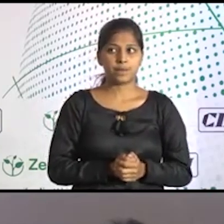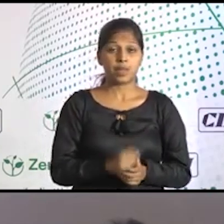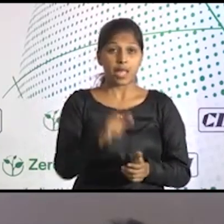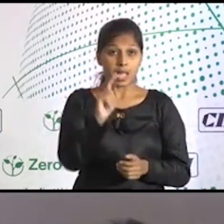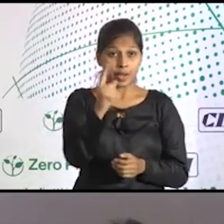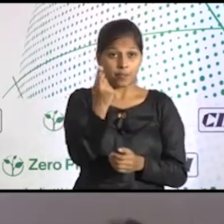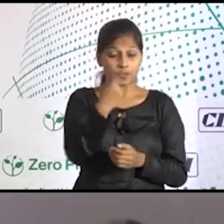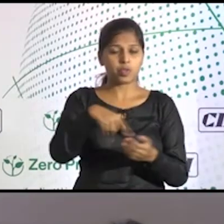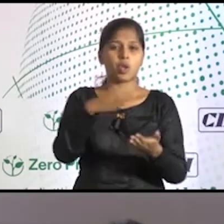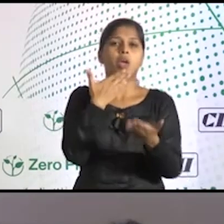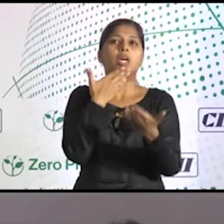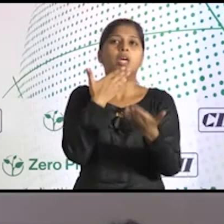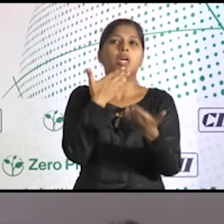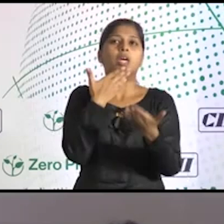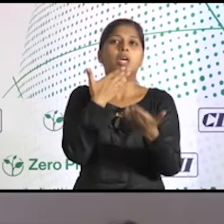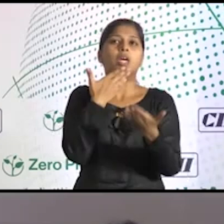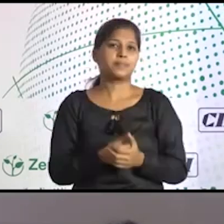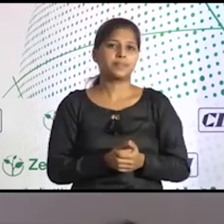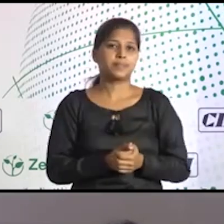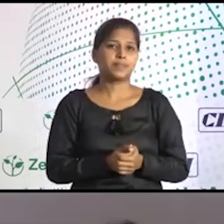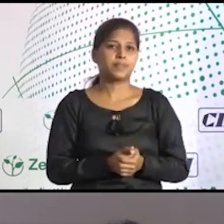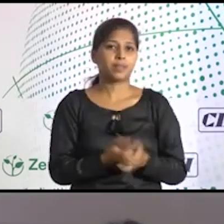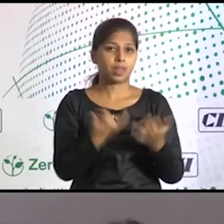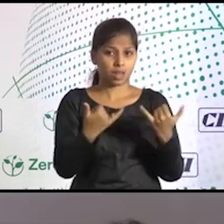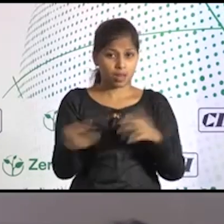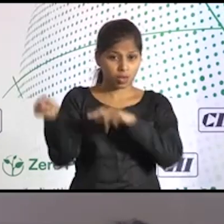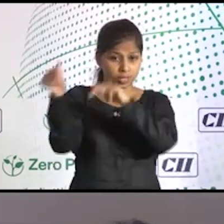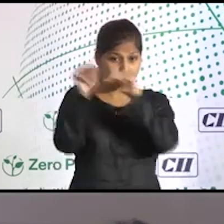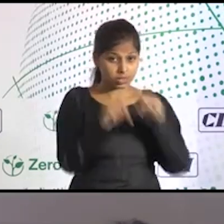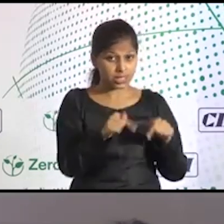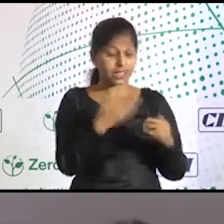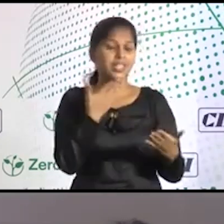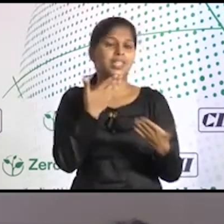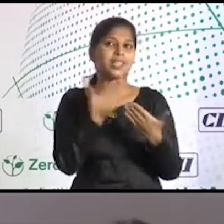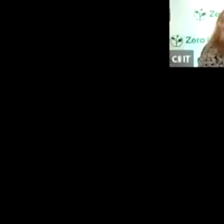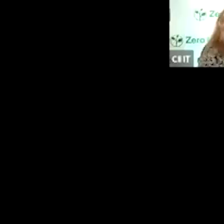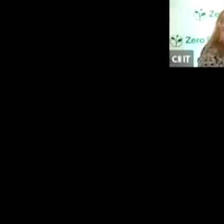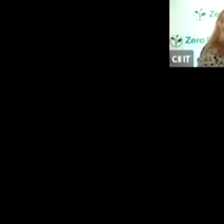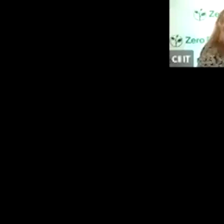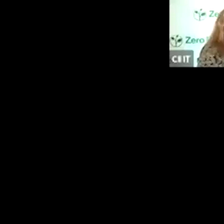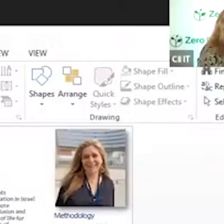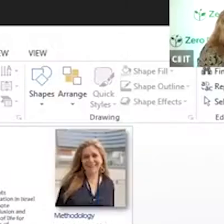Thank you for having me here. And I will.